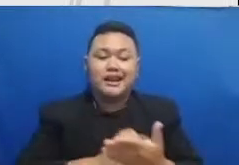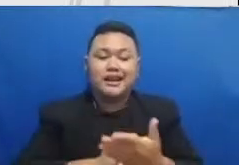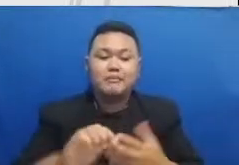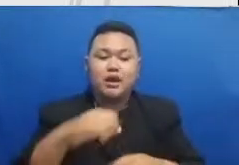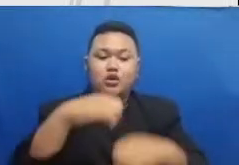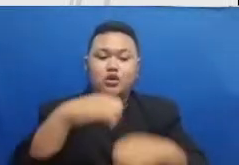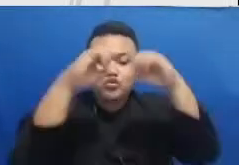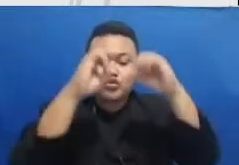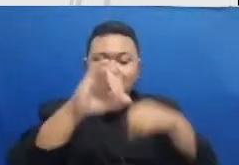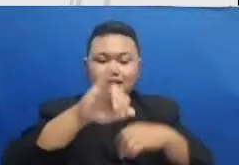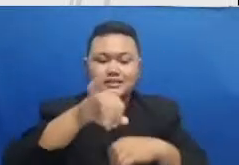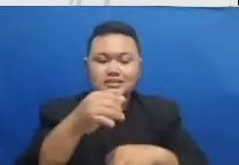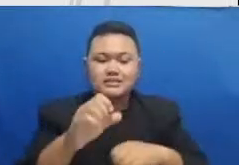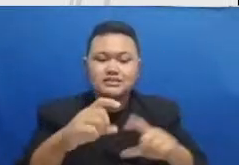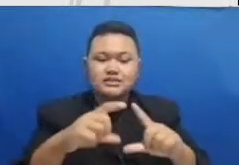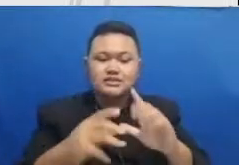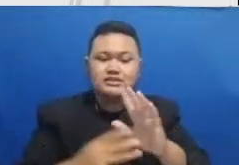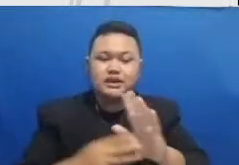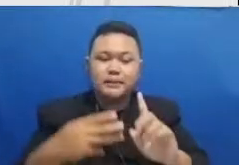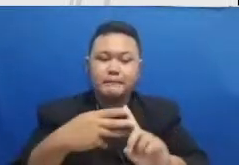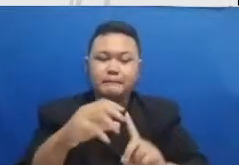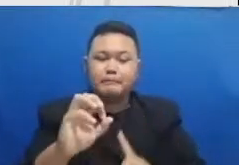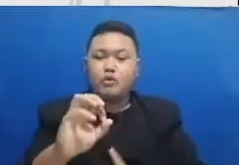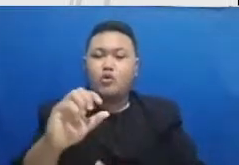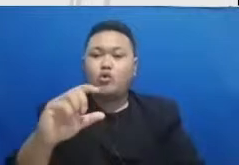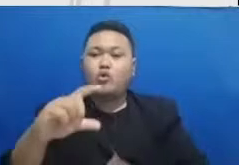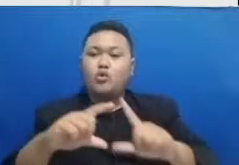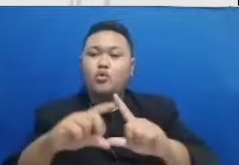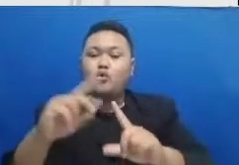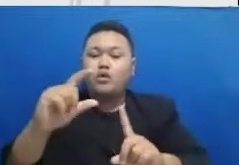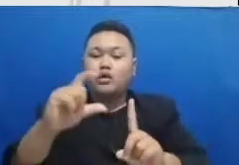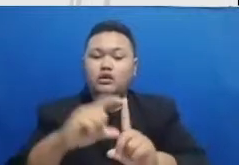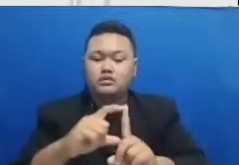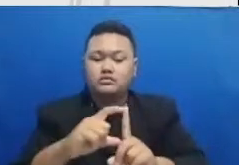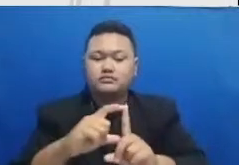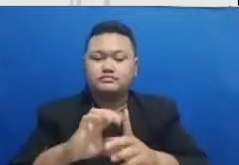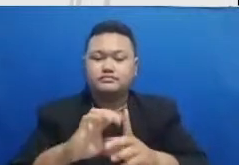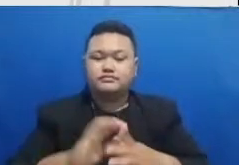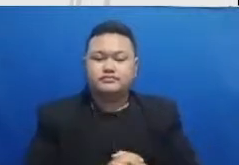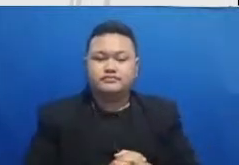and mothers maybe some have already using Google Jamboree Google jembot this is an application